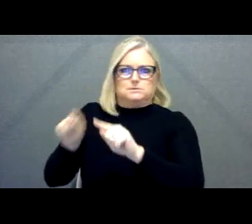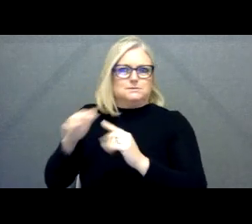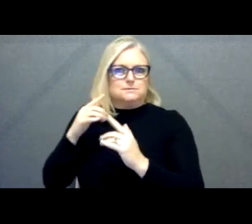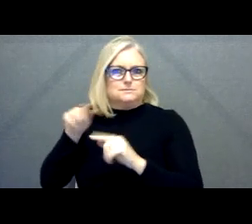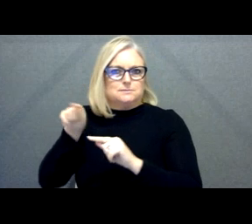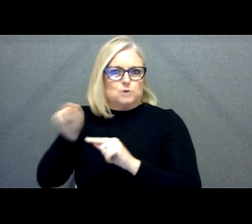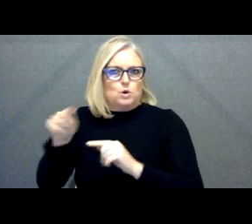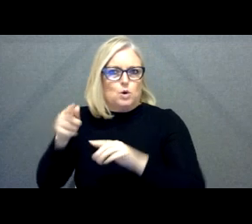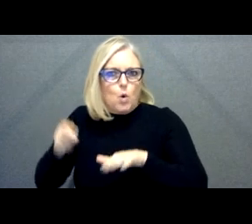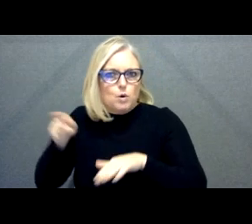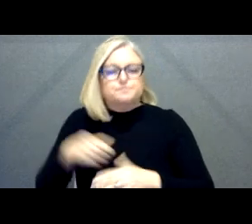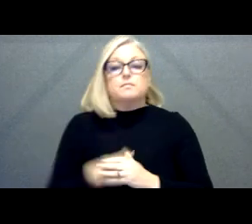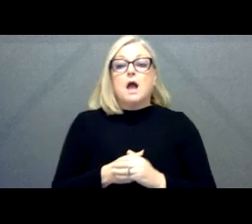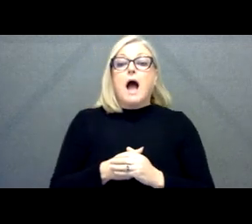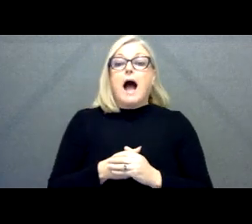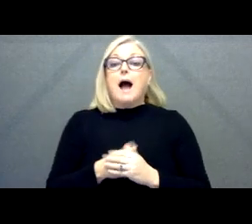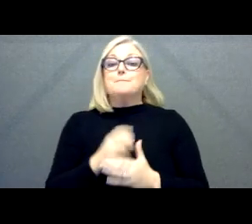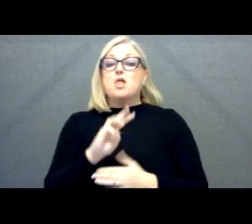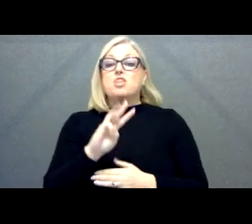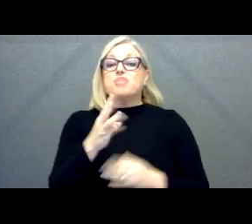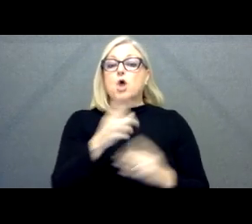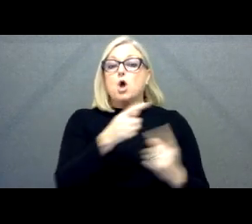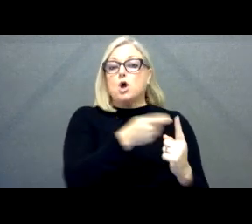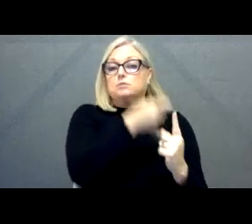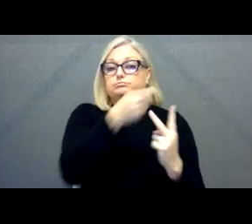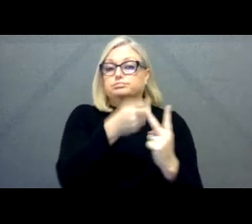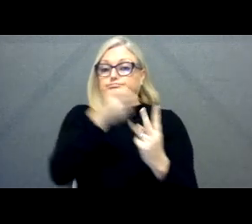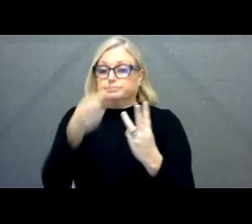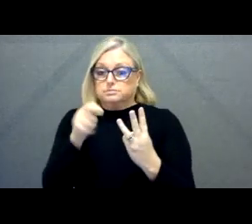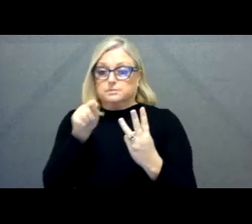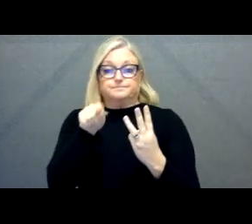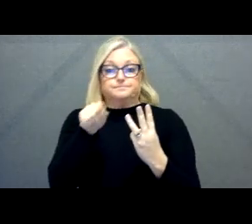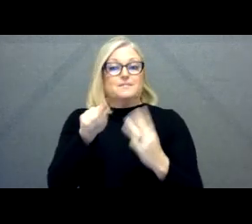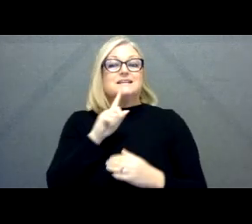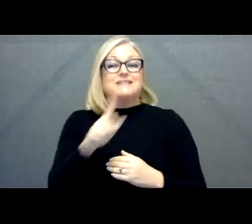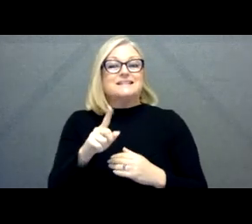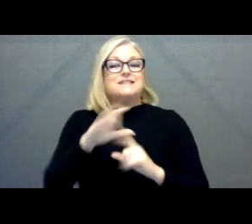there on the top row we have a cultural liaison officer so that's been really really useful and